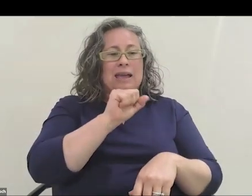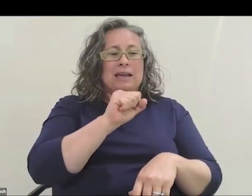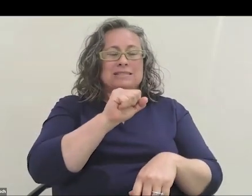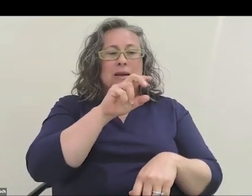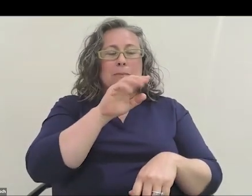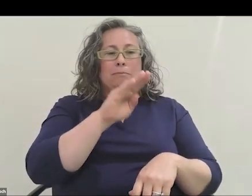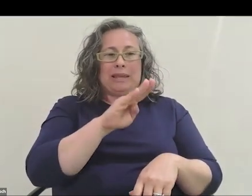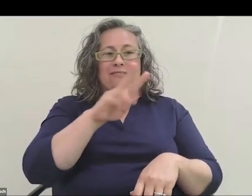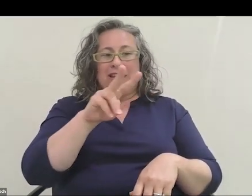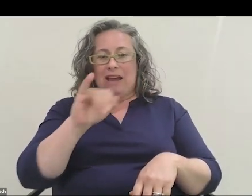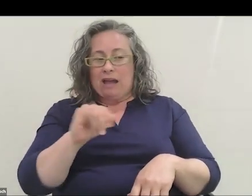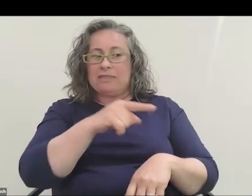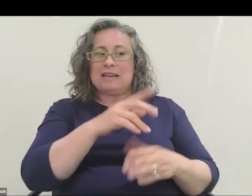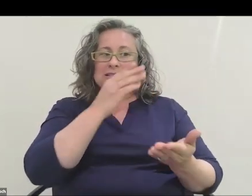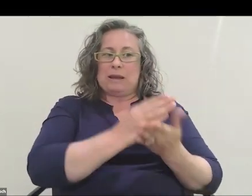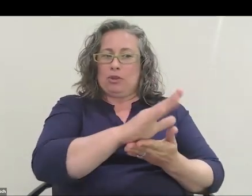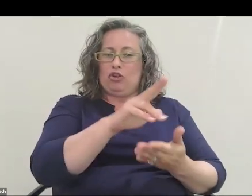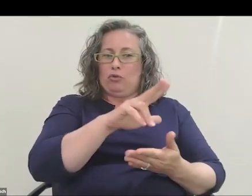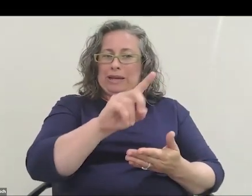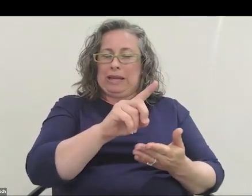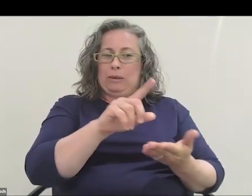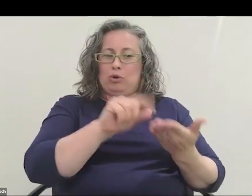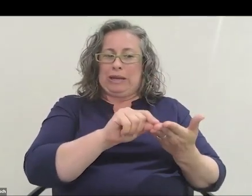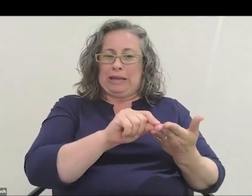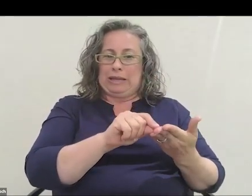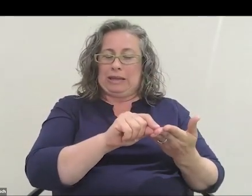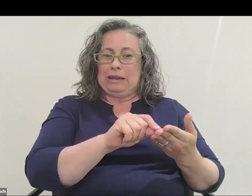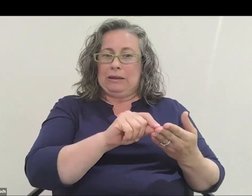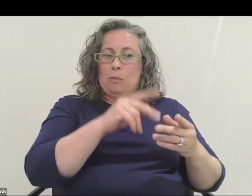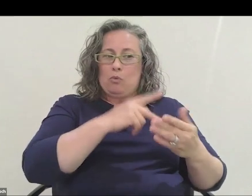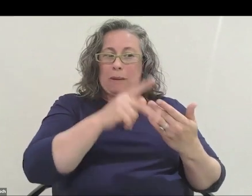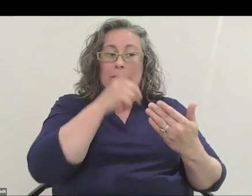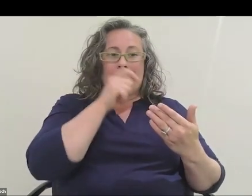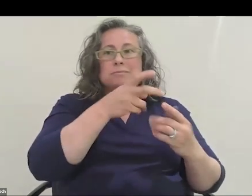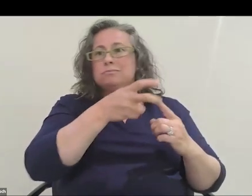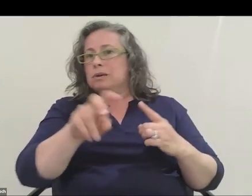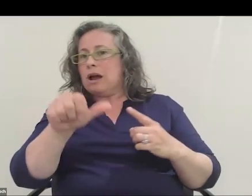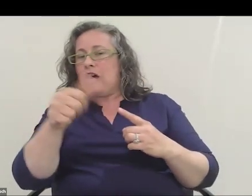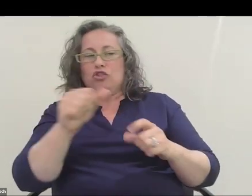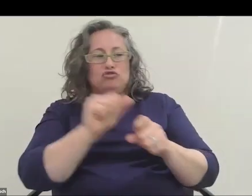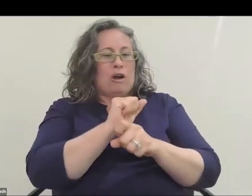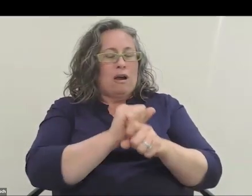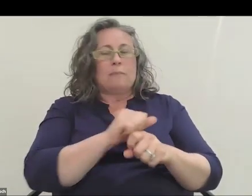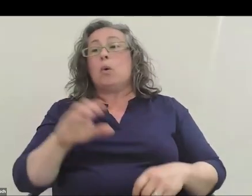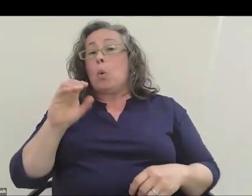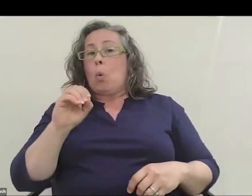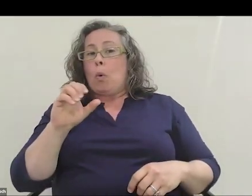their 3D printing program because their head person went to a new job. At OSSB, we had one of our leaders retire,